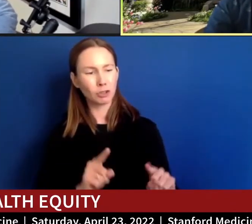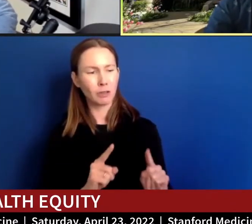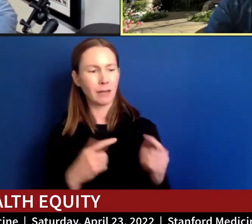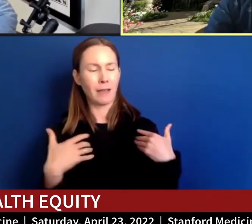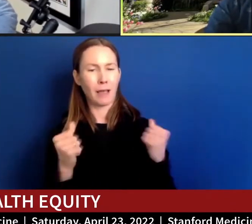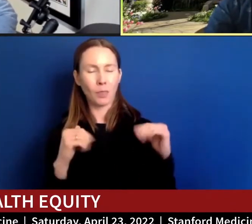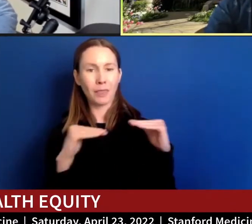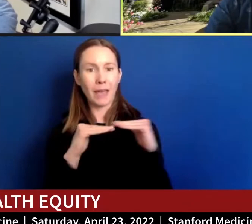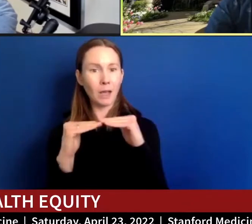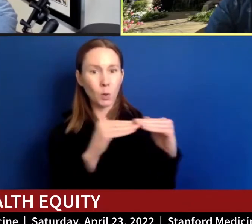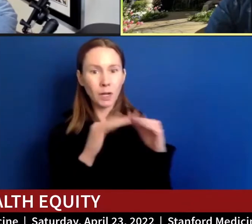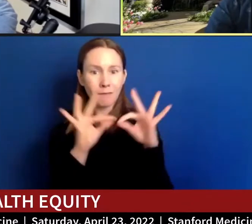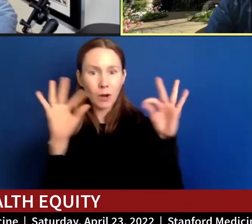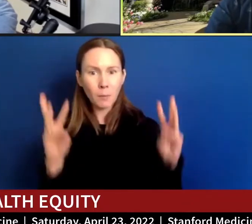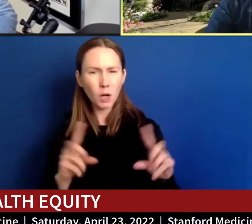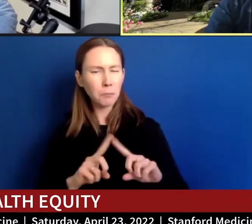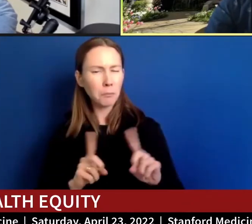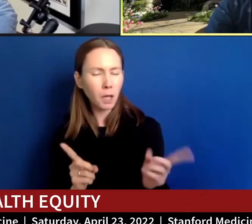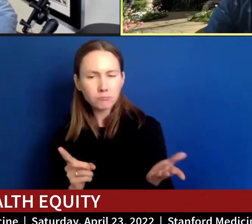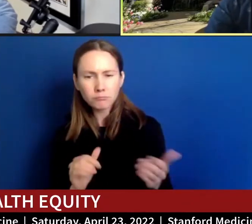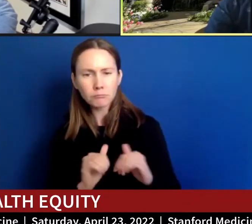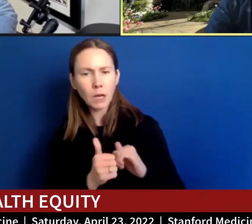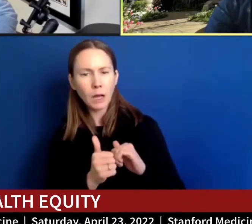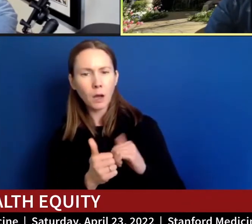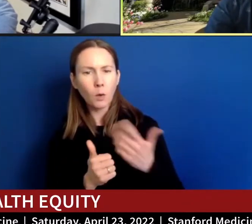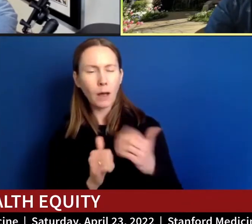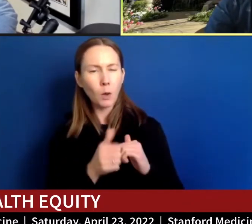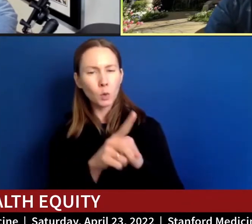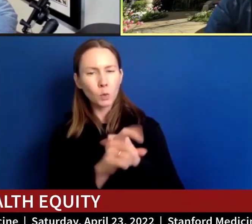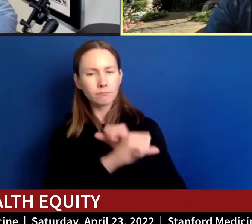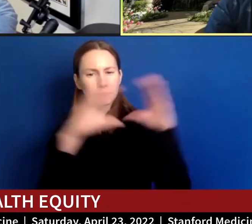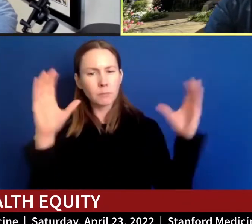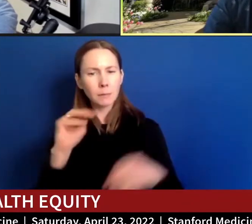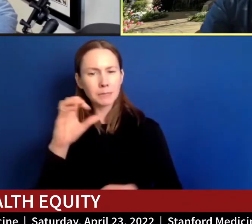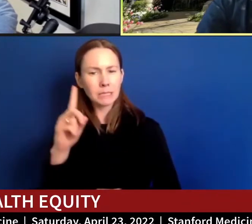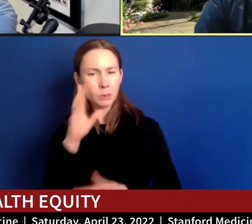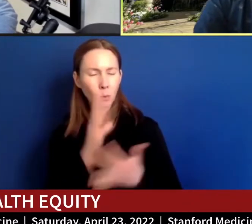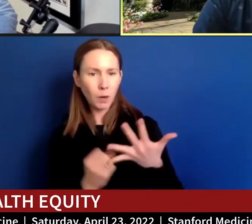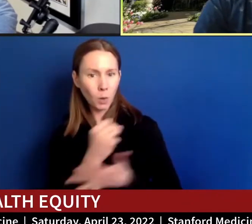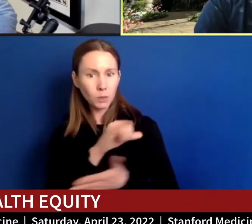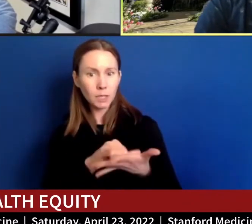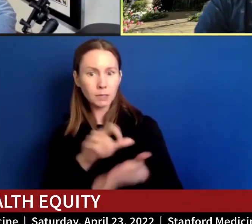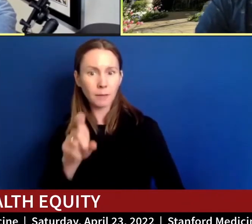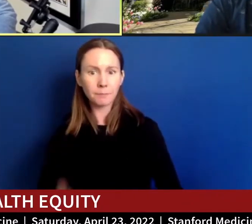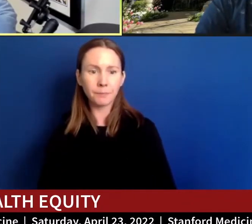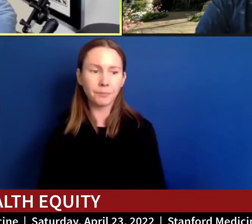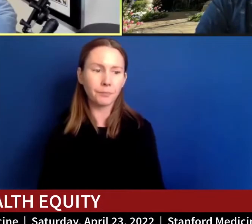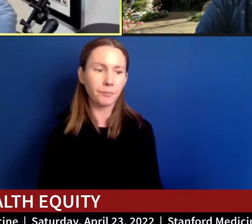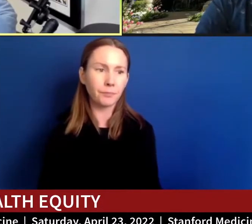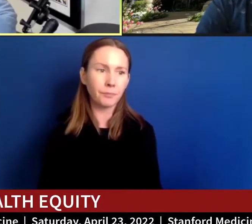but how do you see the NCD prioritizing that? >>> ANDRES GALLEGOS: Well, look disability